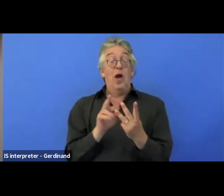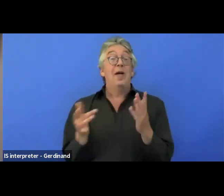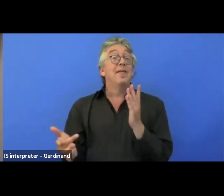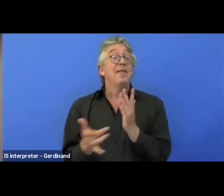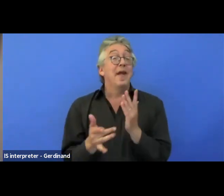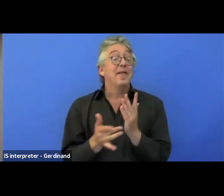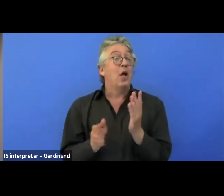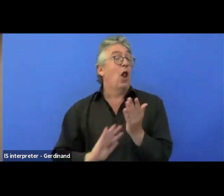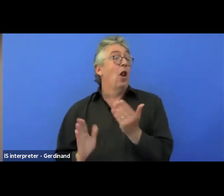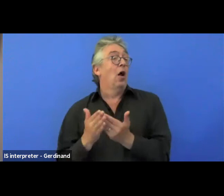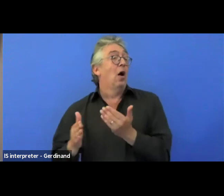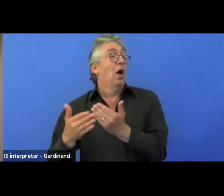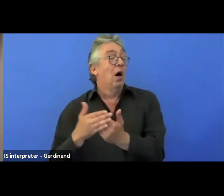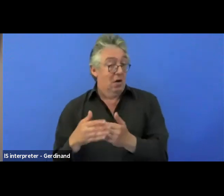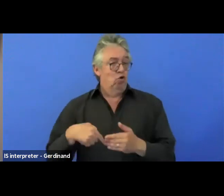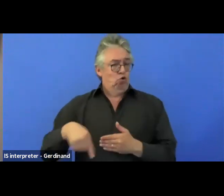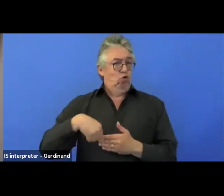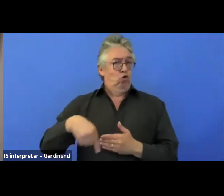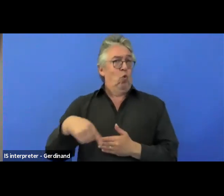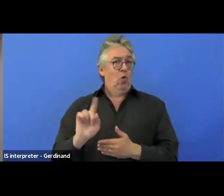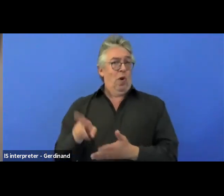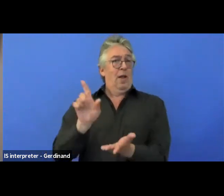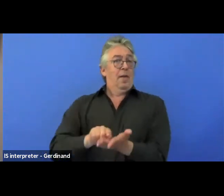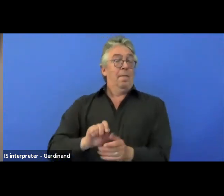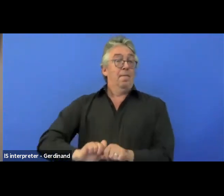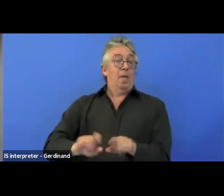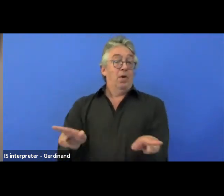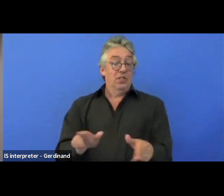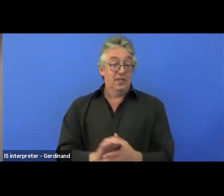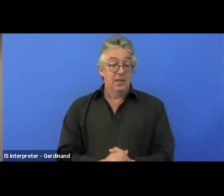on built environment conformity assessment.